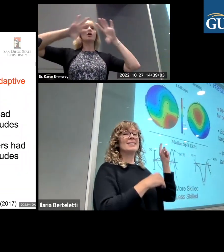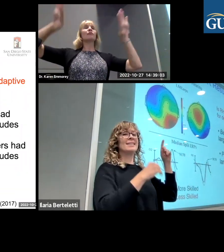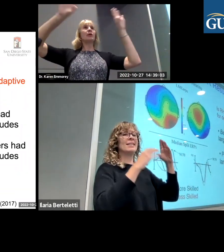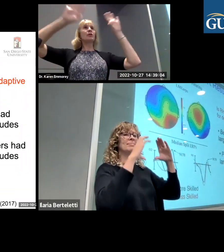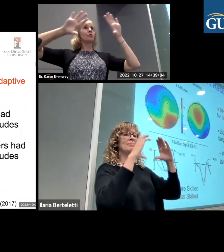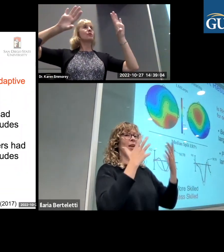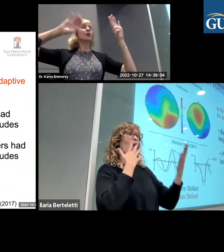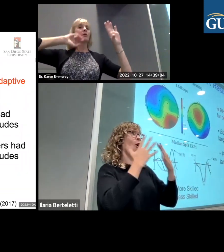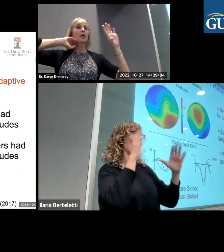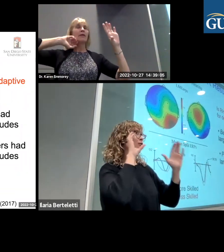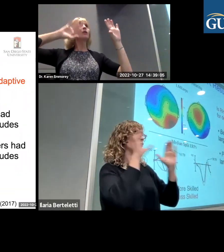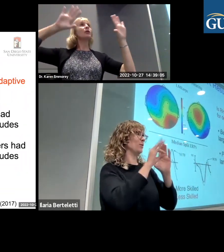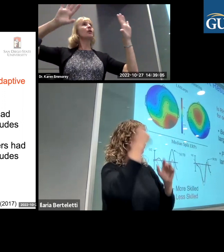uh uh